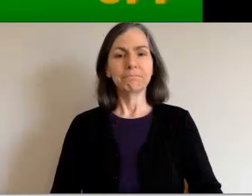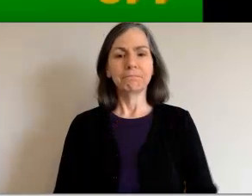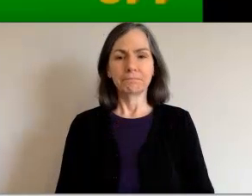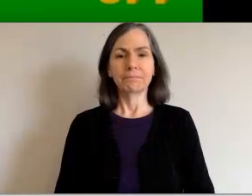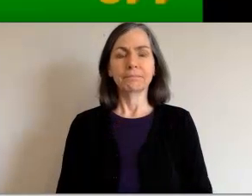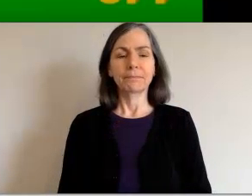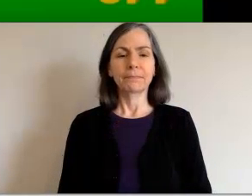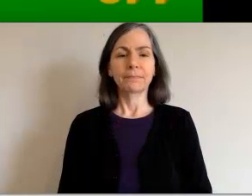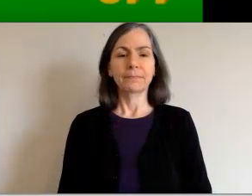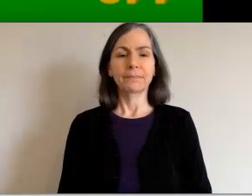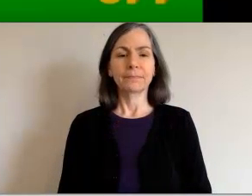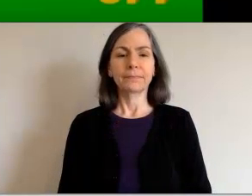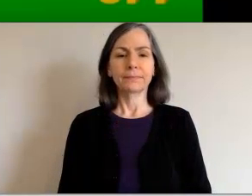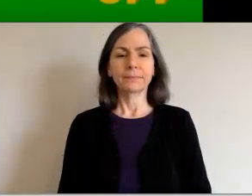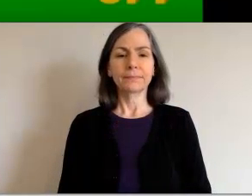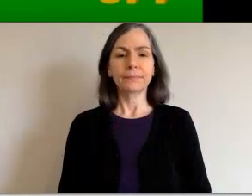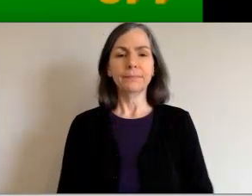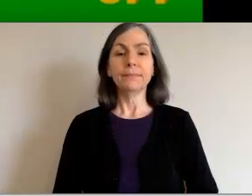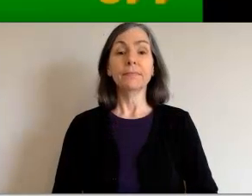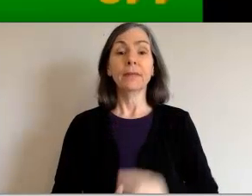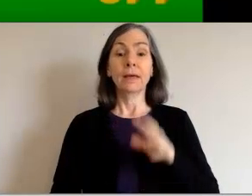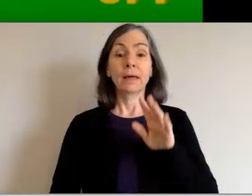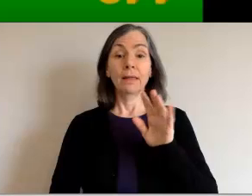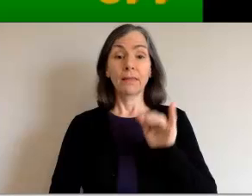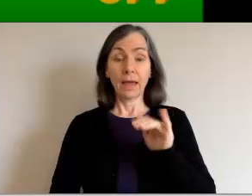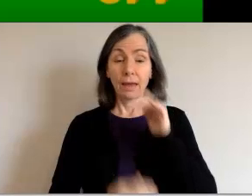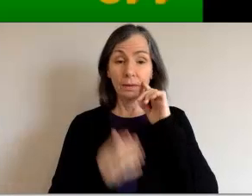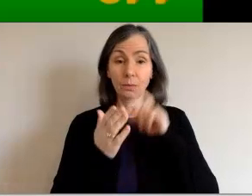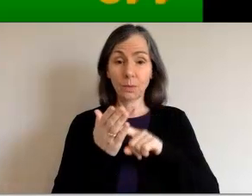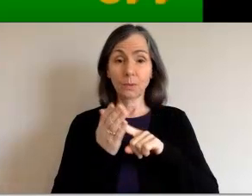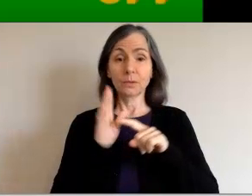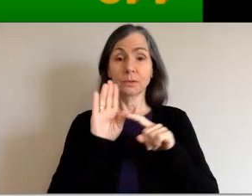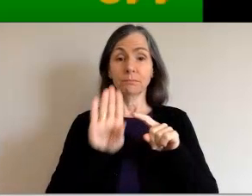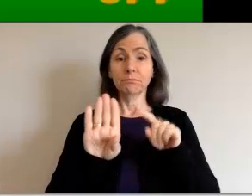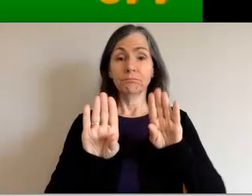So once we get to this page you can see that there are two options.